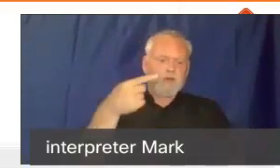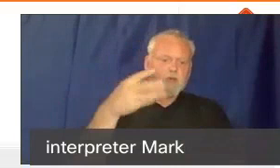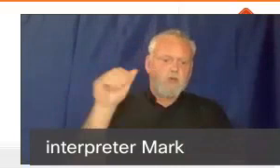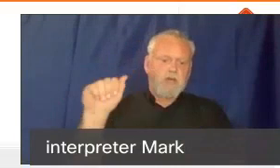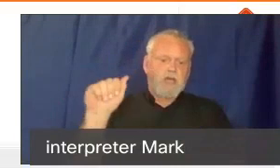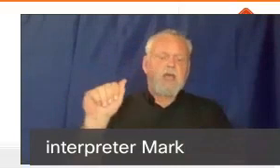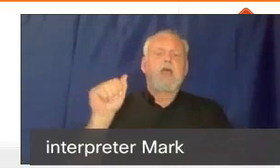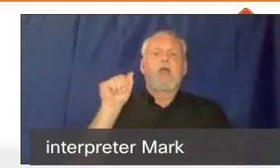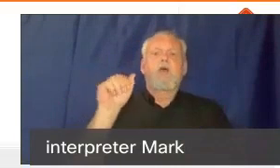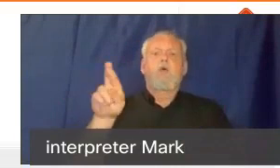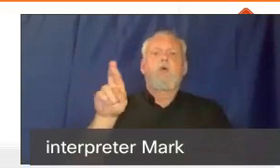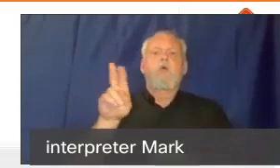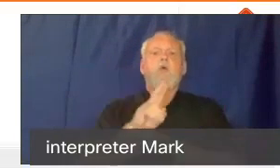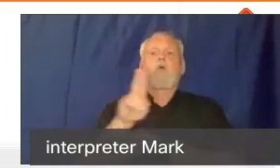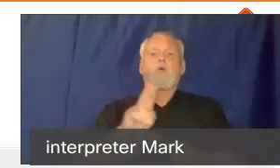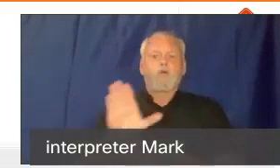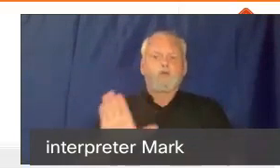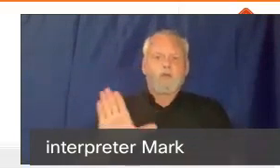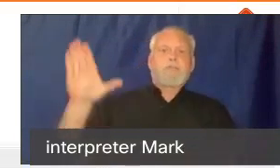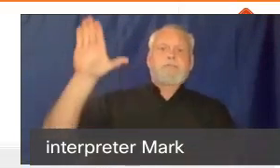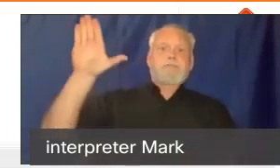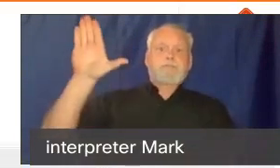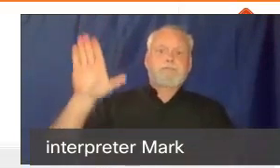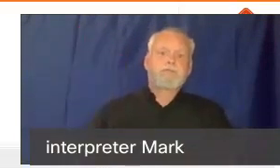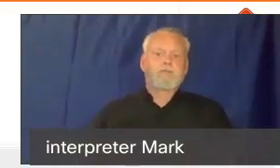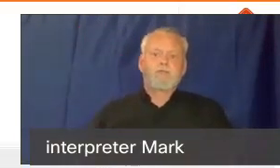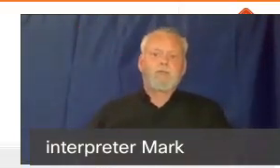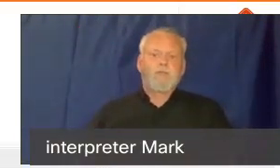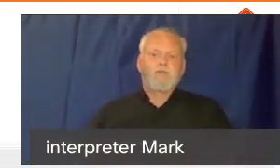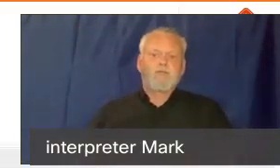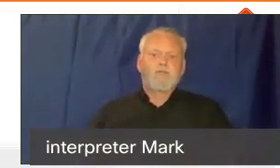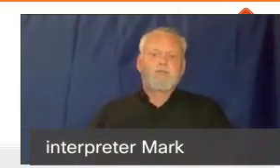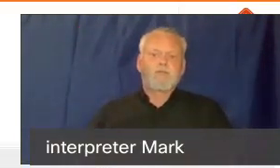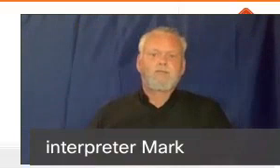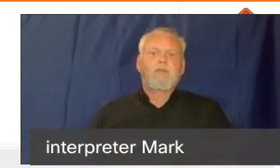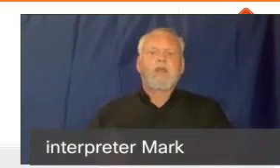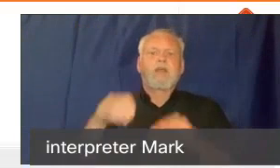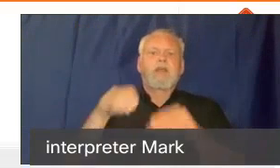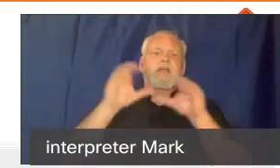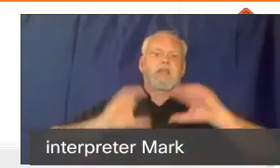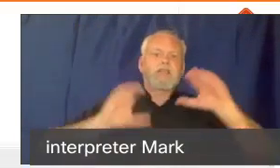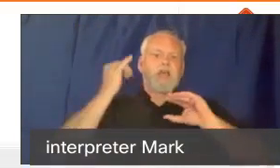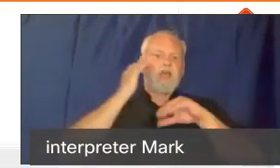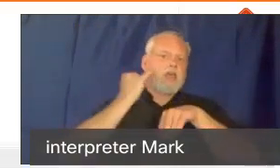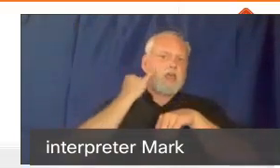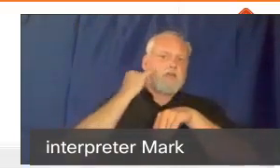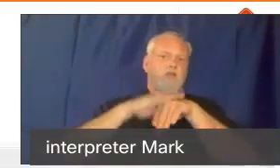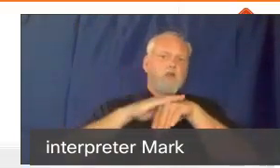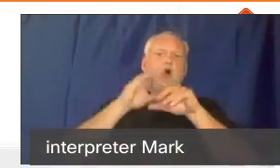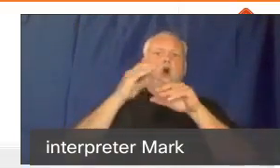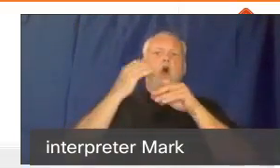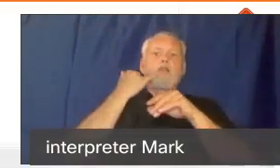Is raised hand section and chatted. Well, and if you're on the phone, if you can dial star and number 3.